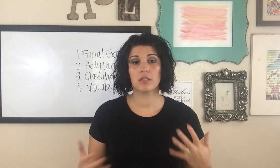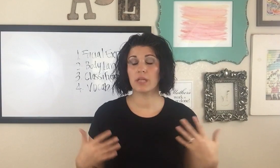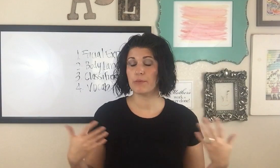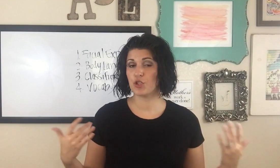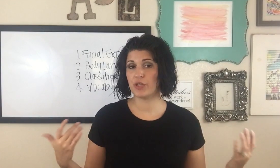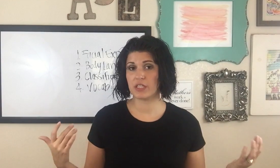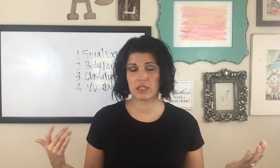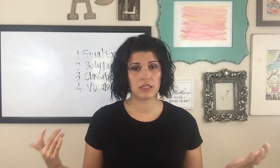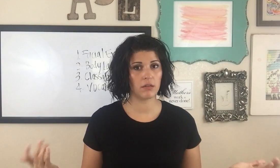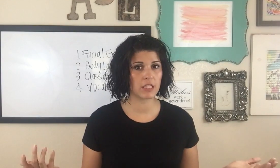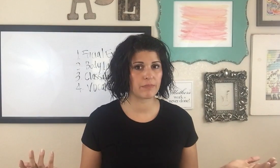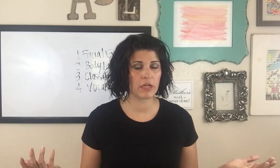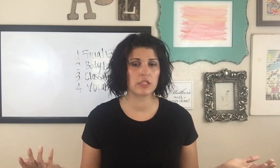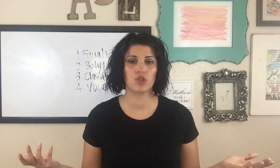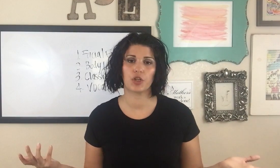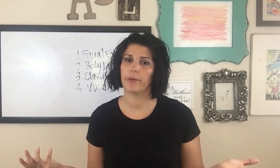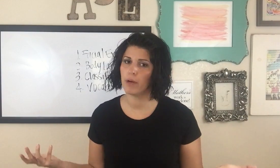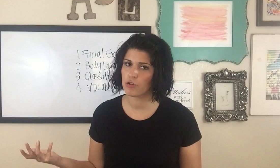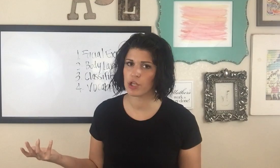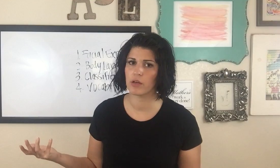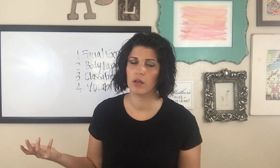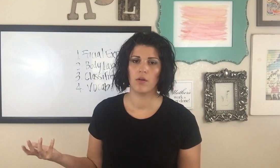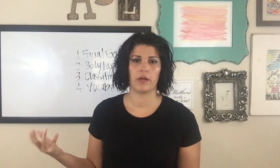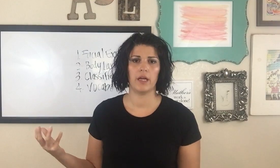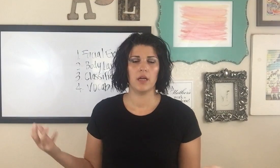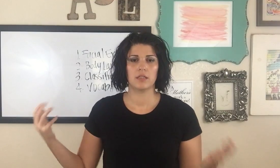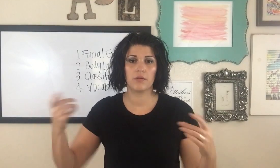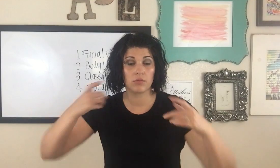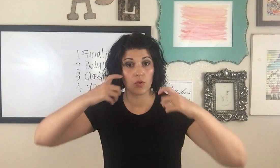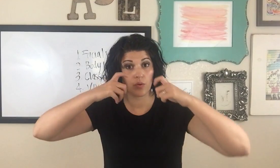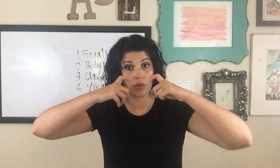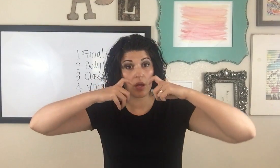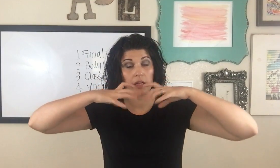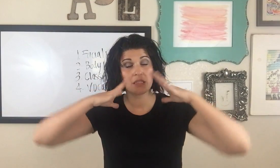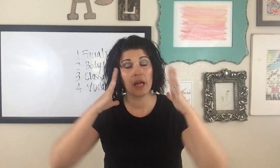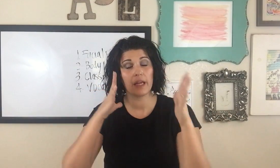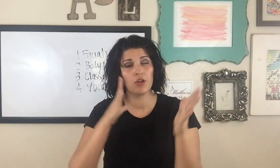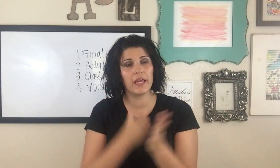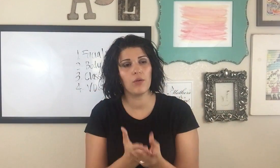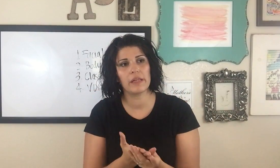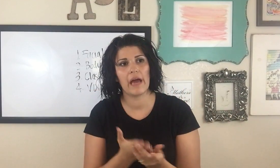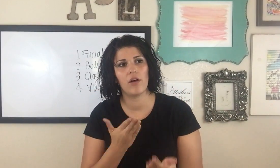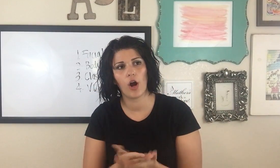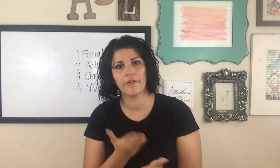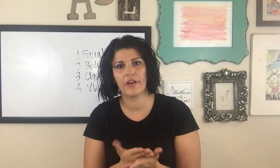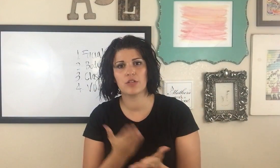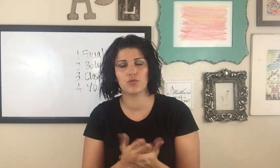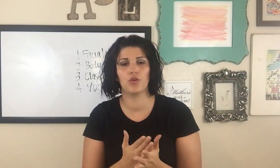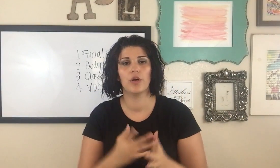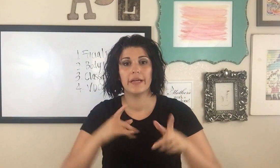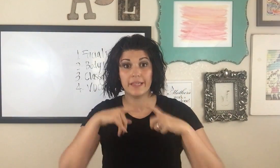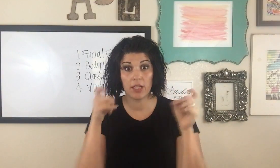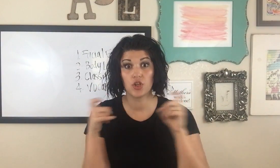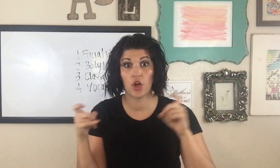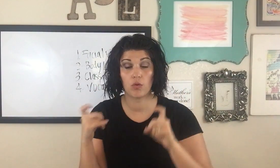sometimes you need to still express a certain emotion. Okay? So, so it's not, you can't really have a hard and fast rule, yes or no.